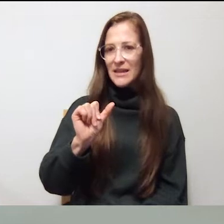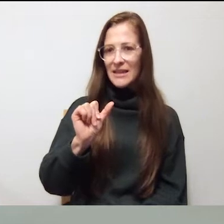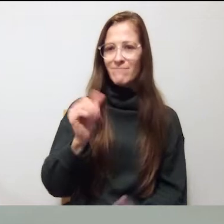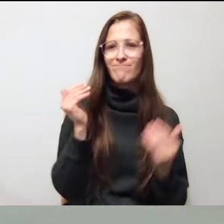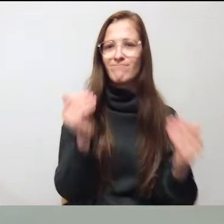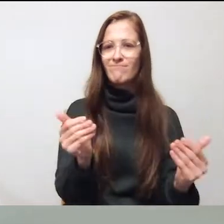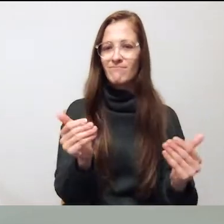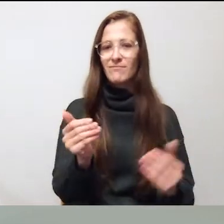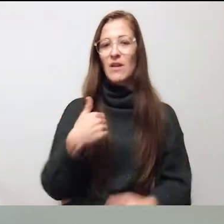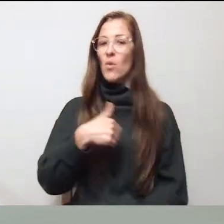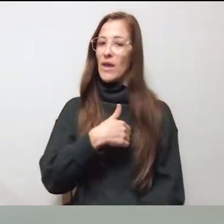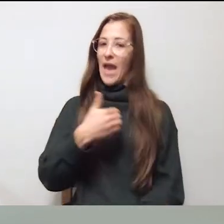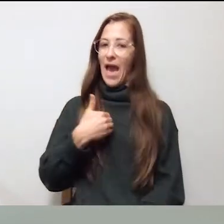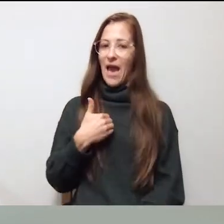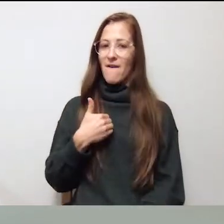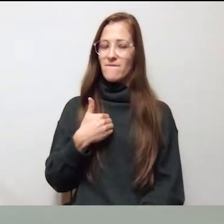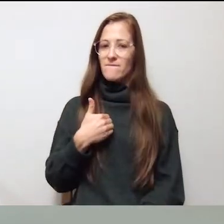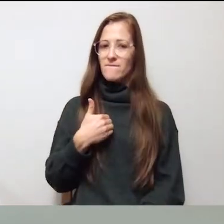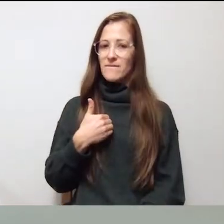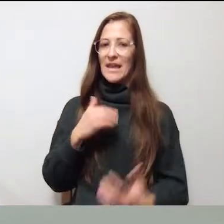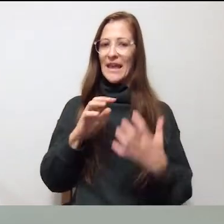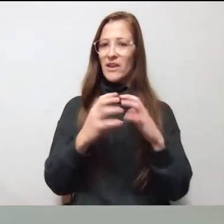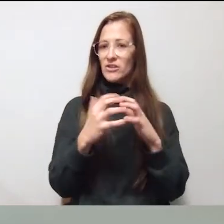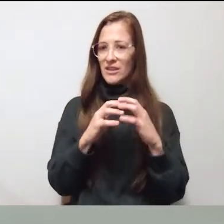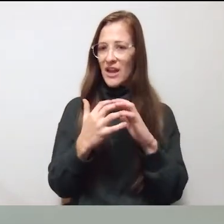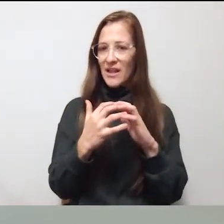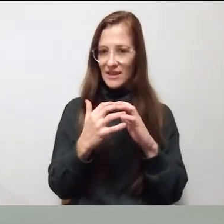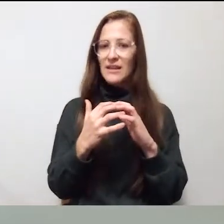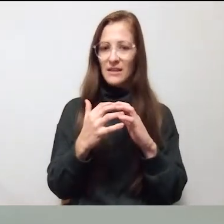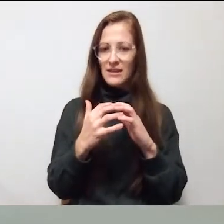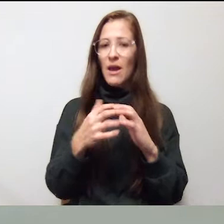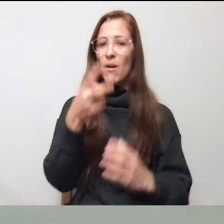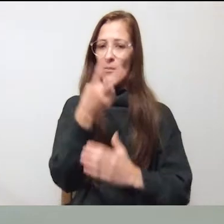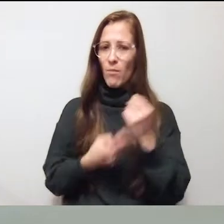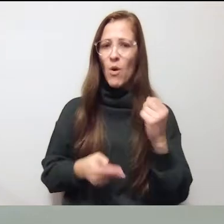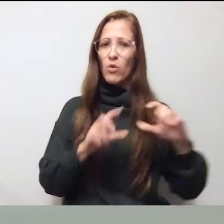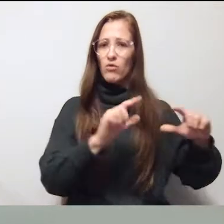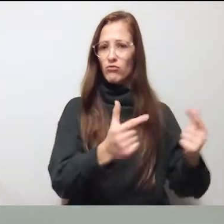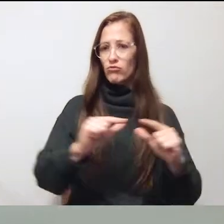So we we have intersectionality of both of these demographics.